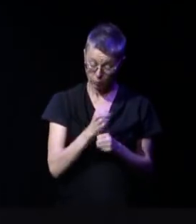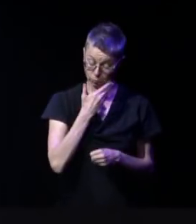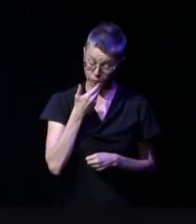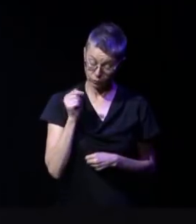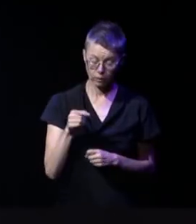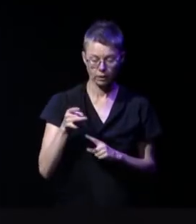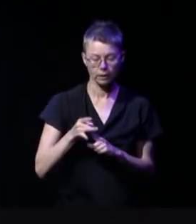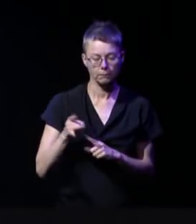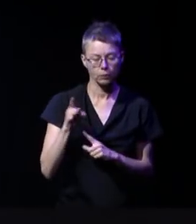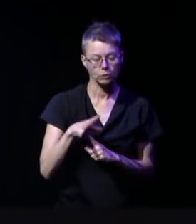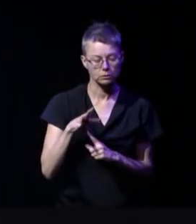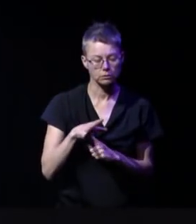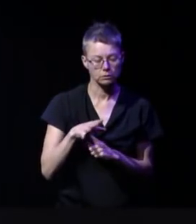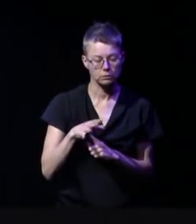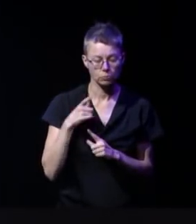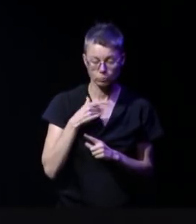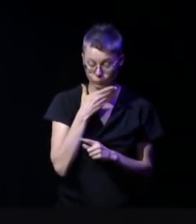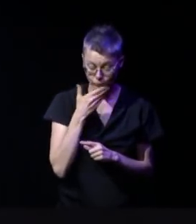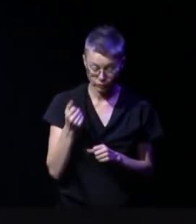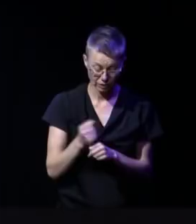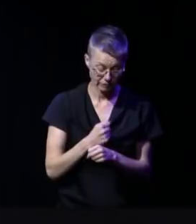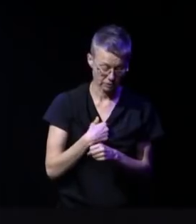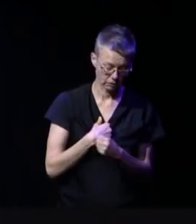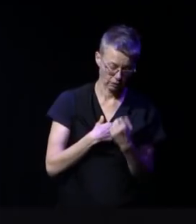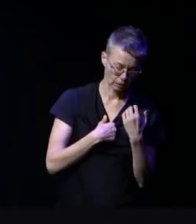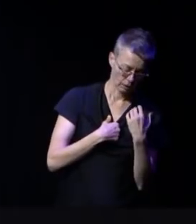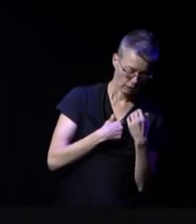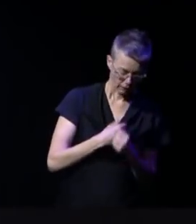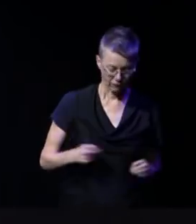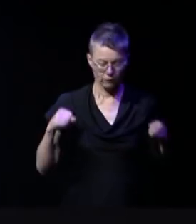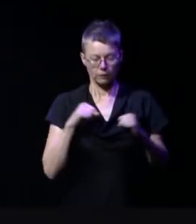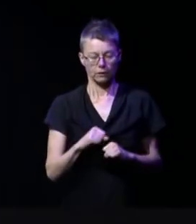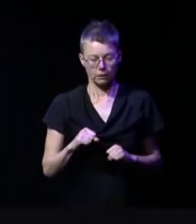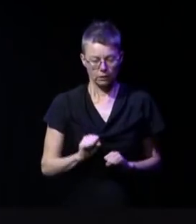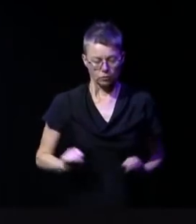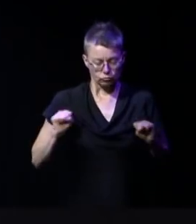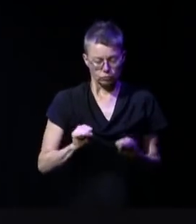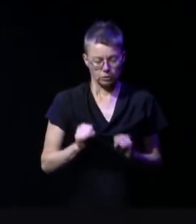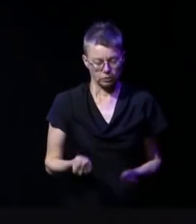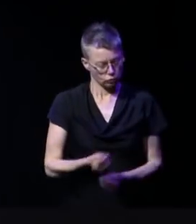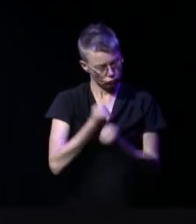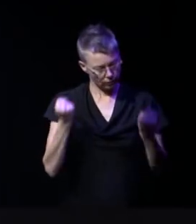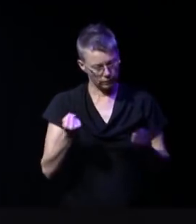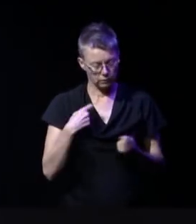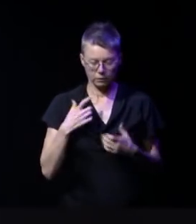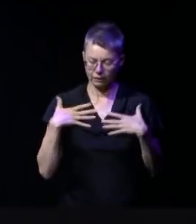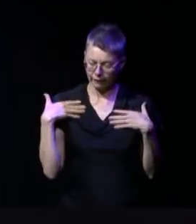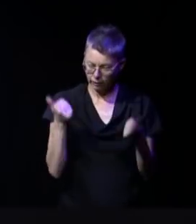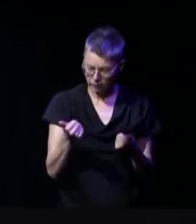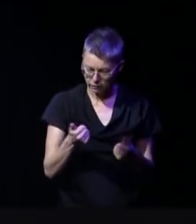with its help, we can be brought back from the sick bed, we can be strengthened, fortified, healed. We can, in fact, win.